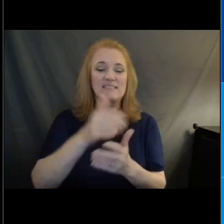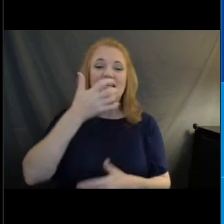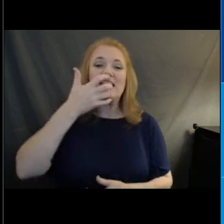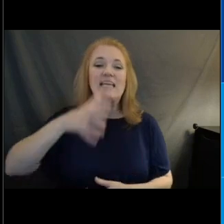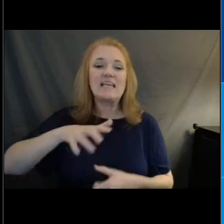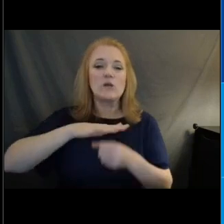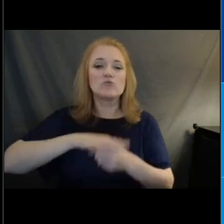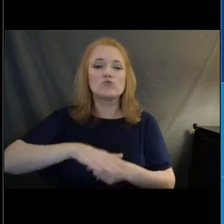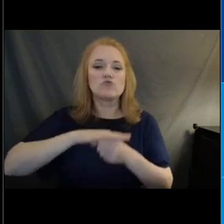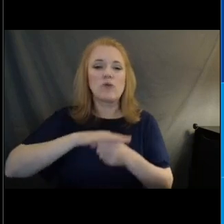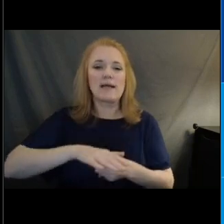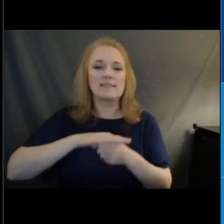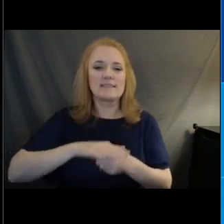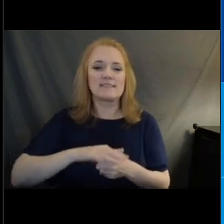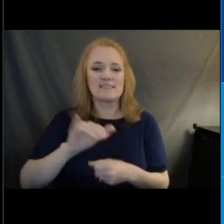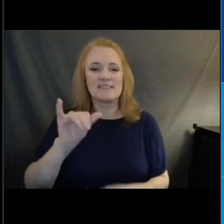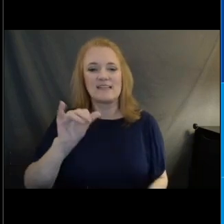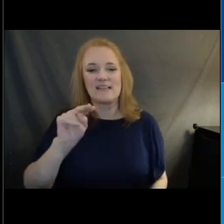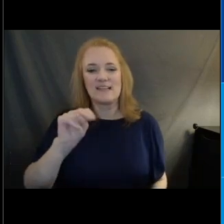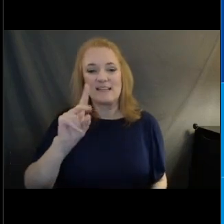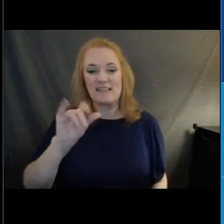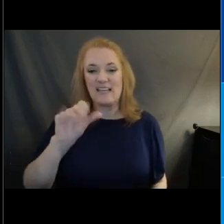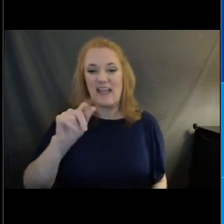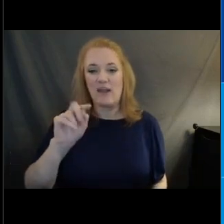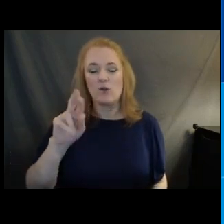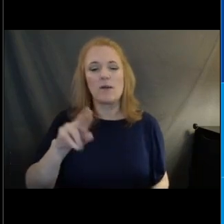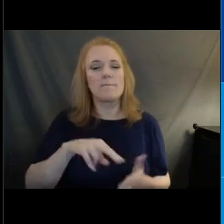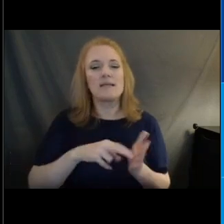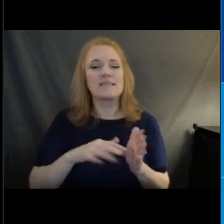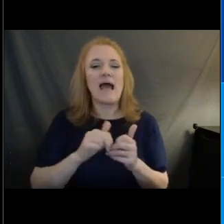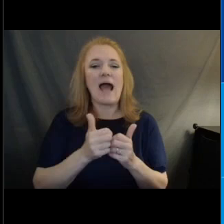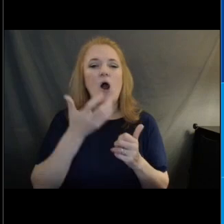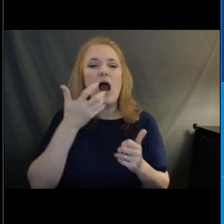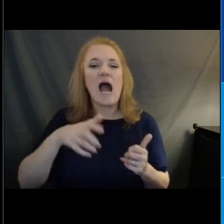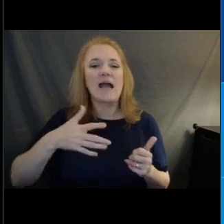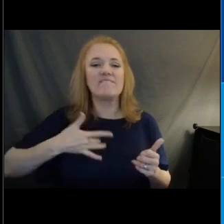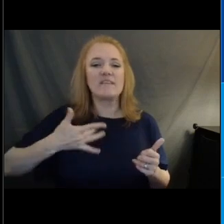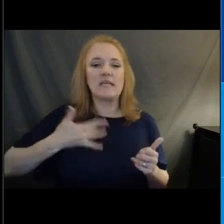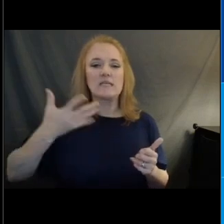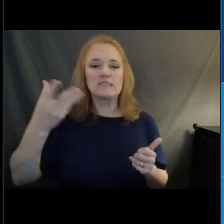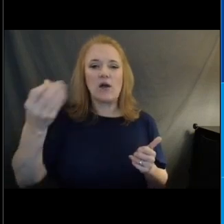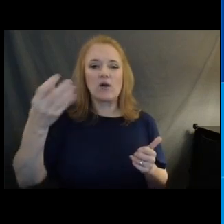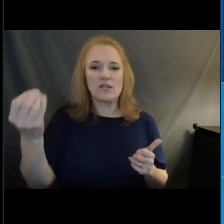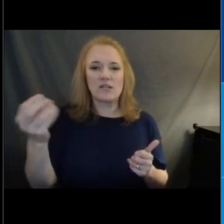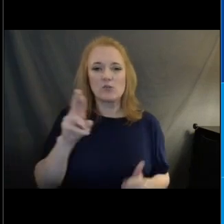providing context on how hot it feels outside. It originated from Robert Steadman's research